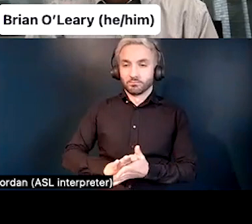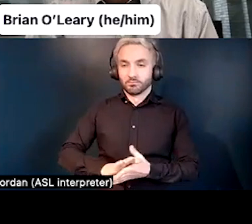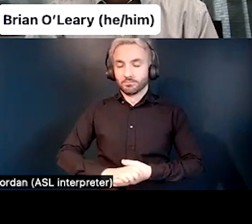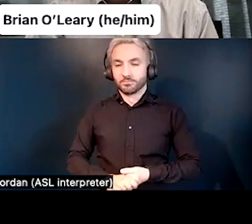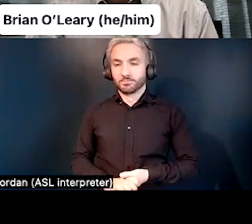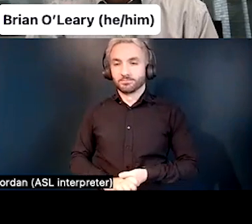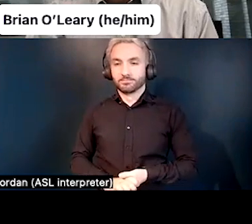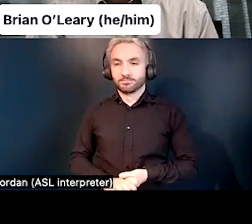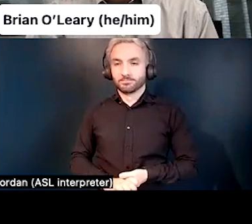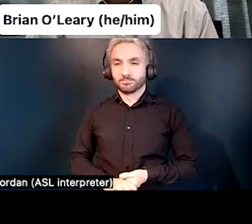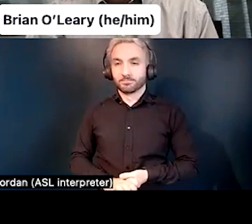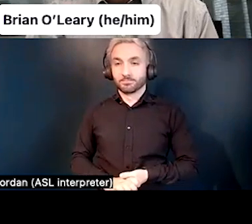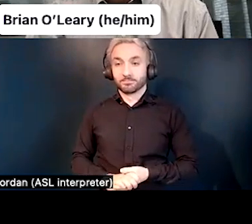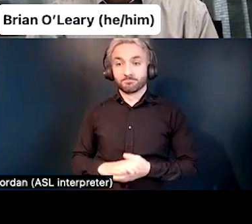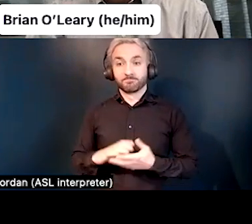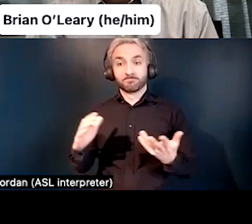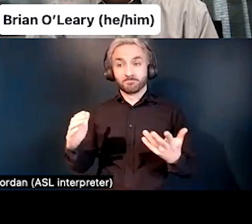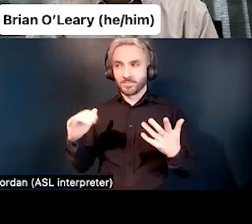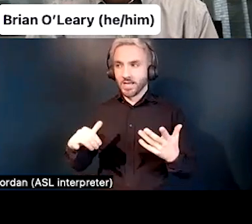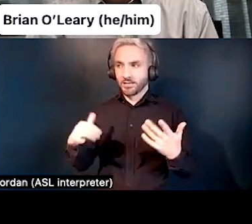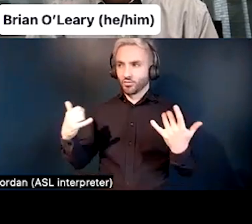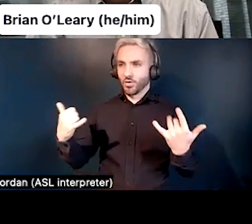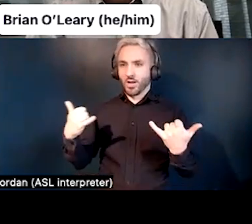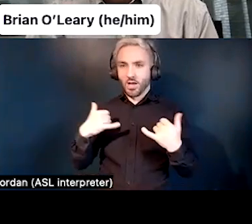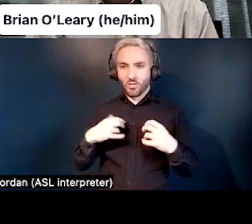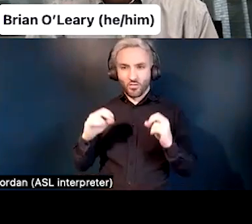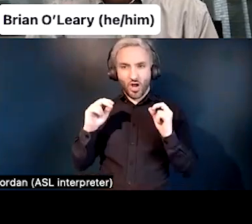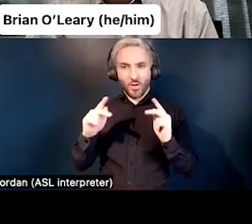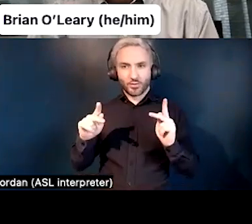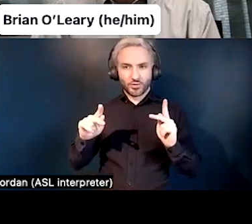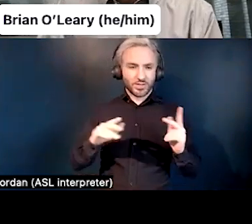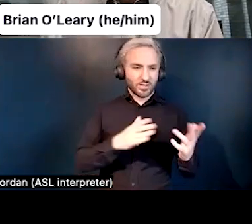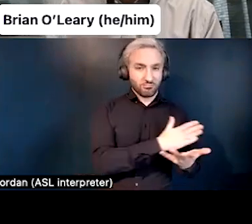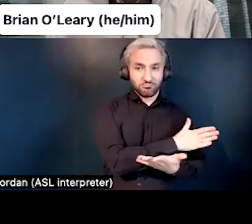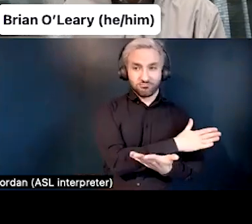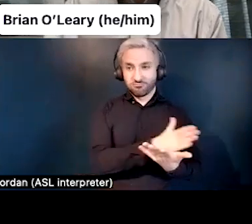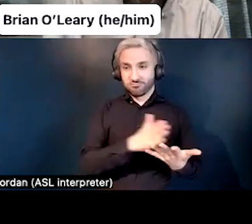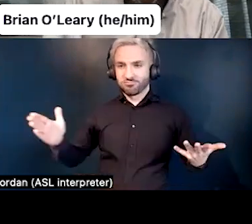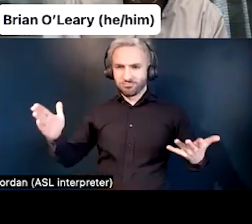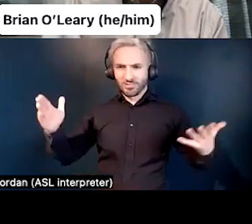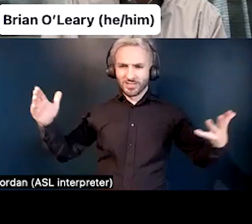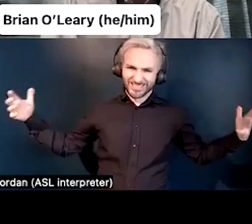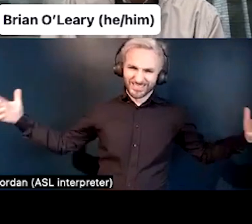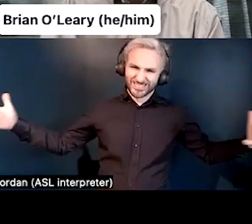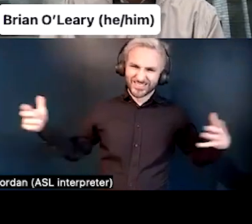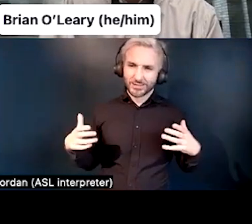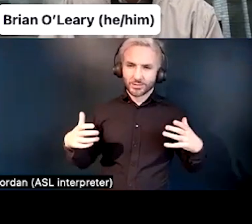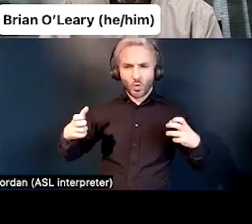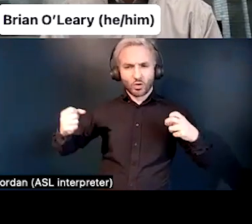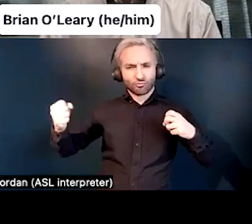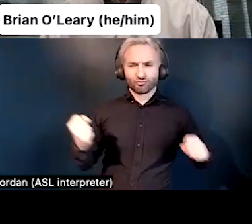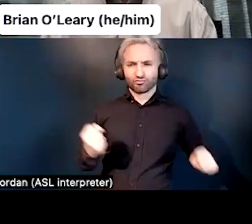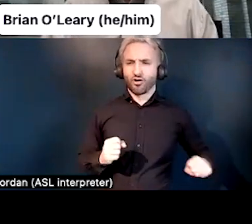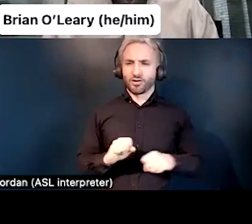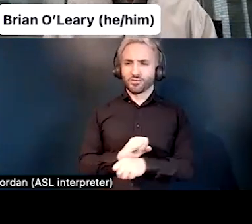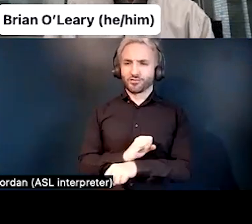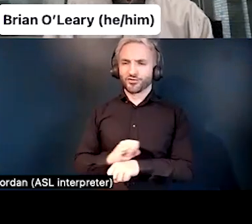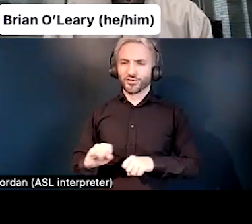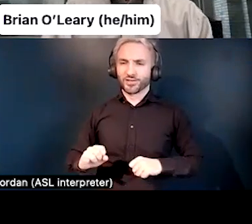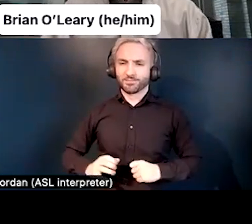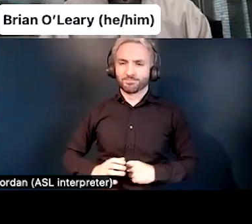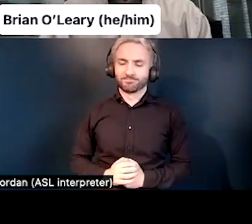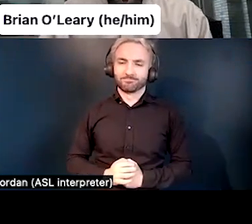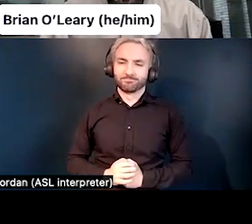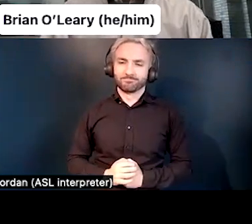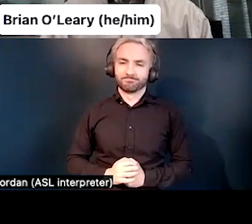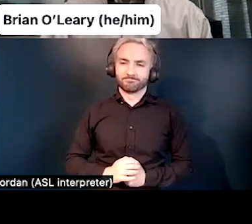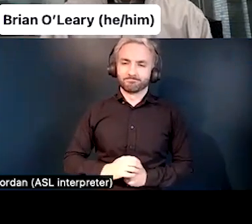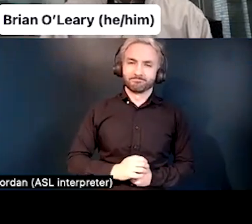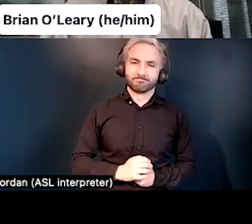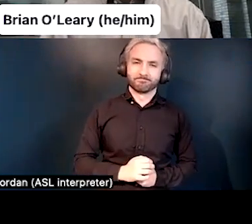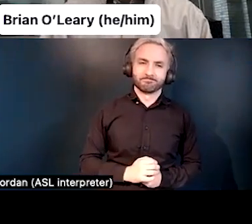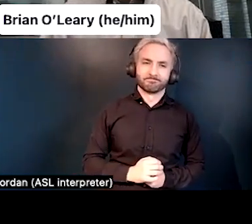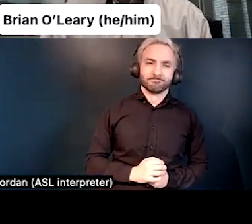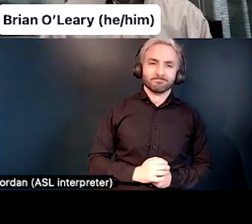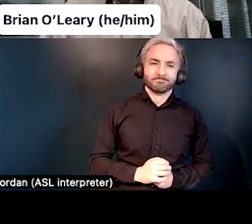an opportunity for us to come together across the supply chain to build a stronger industry.